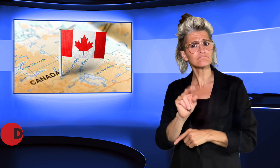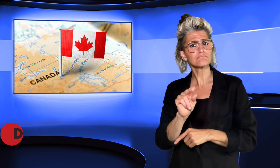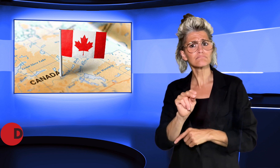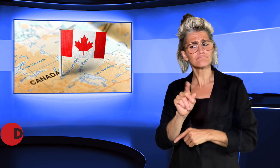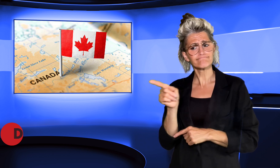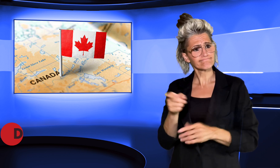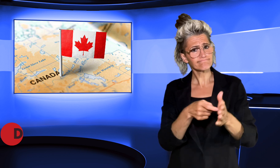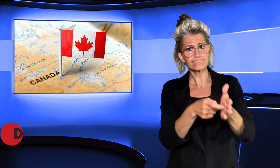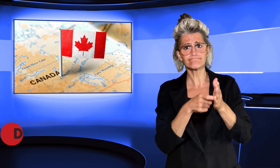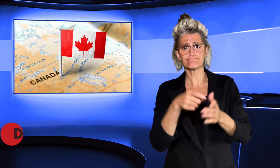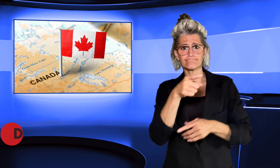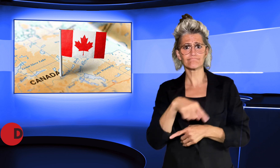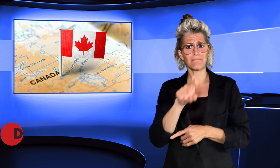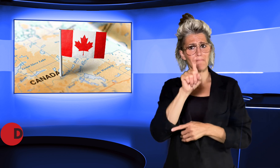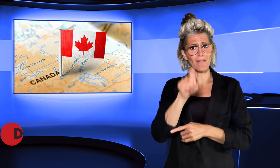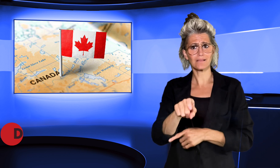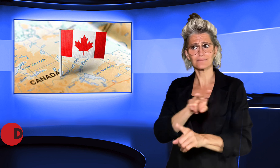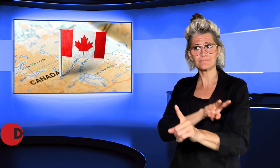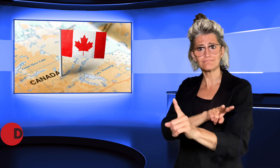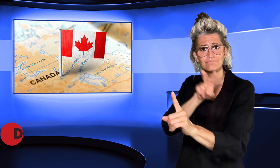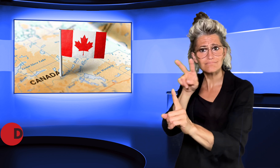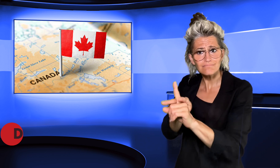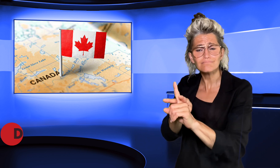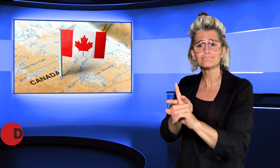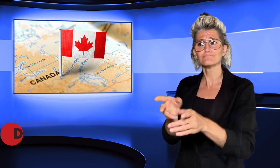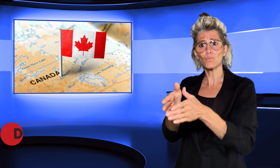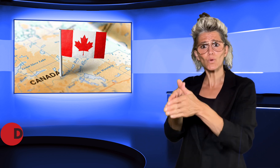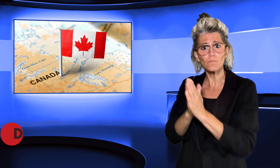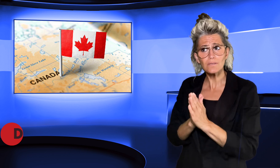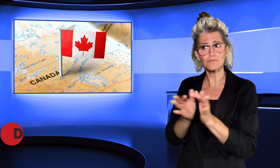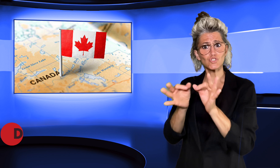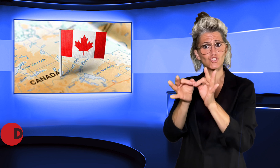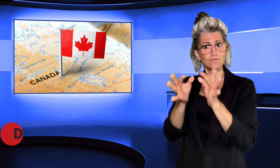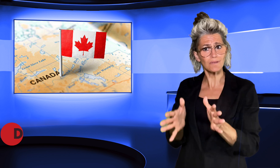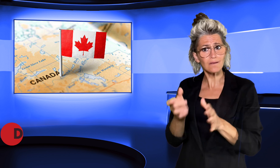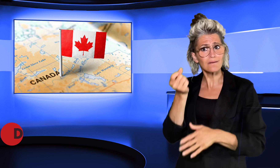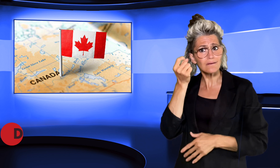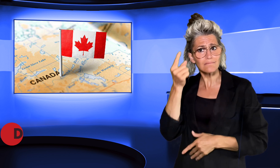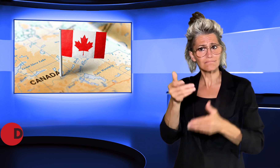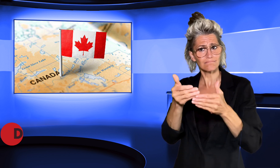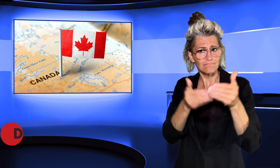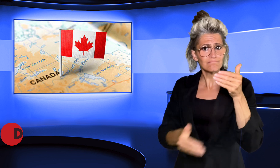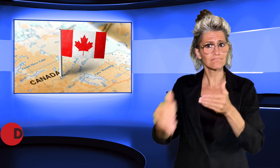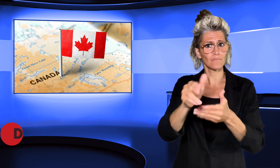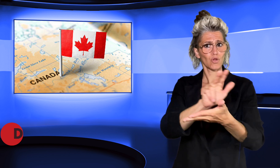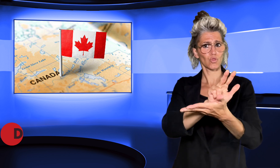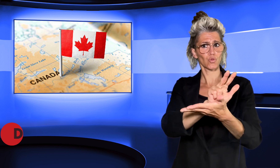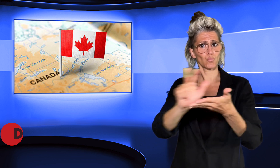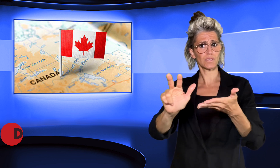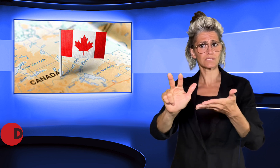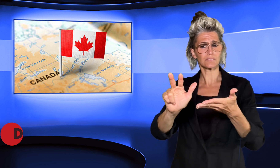to make appointments and request interpreters at least 3 weeks in advance,